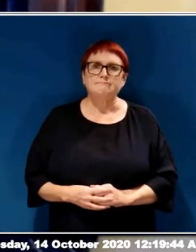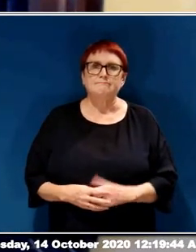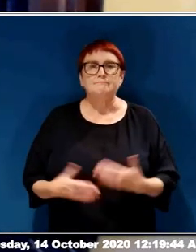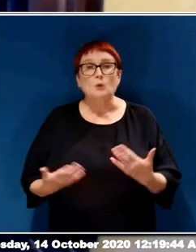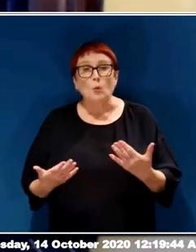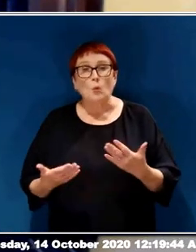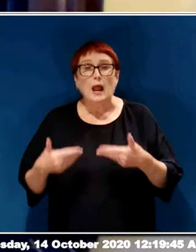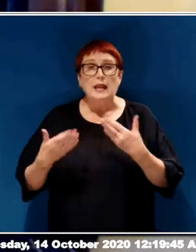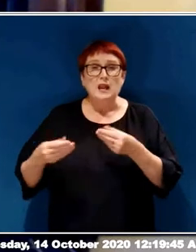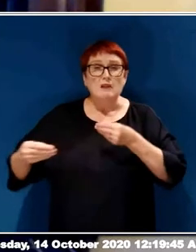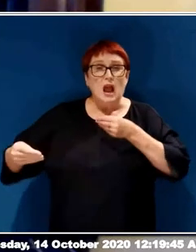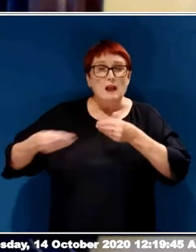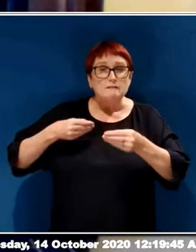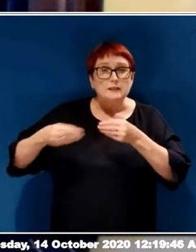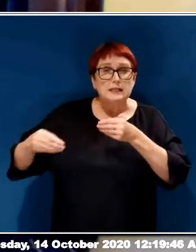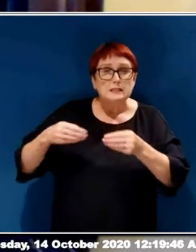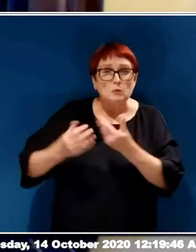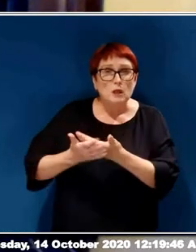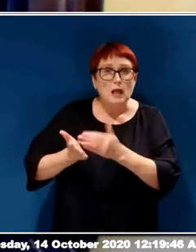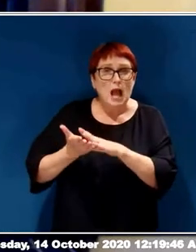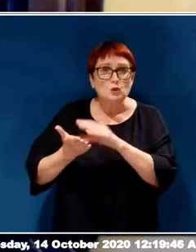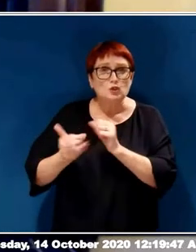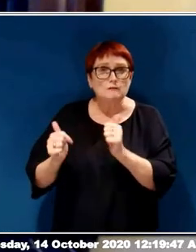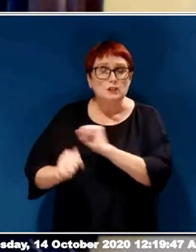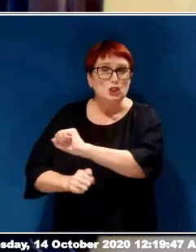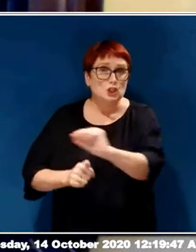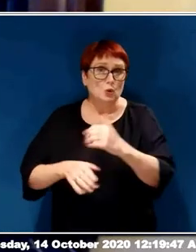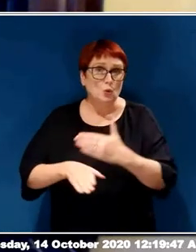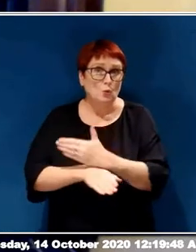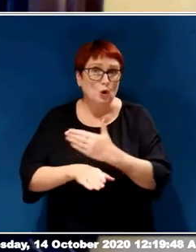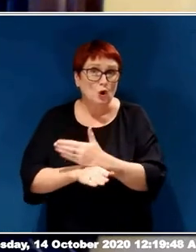information, or interact with information and make sense of it.